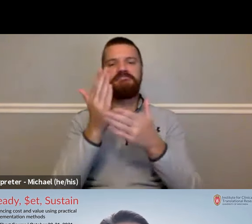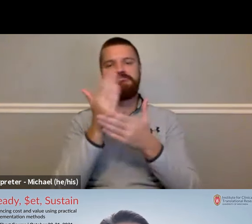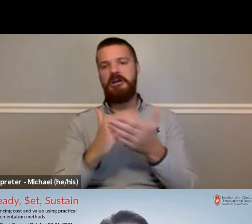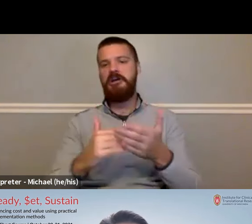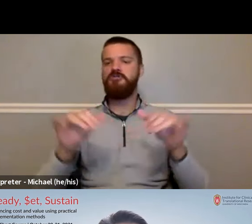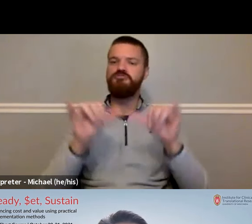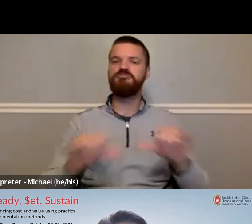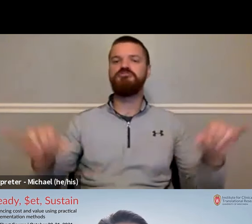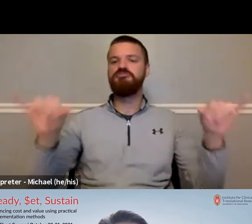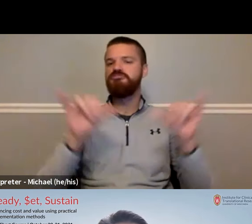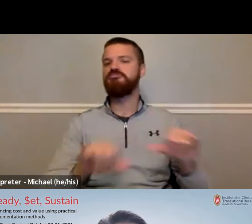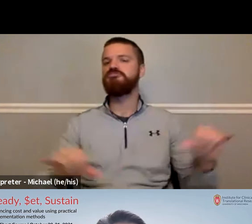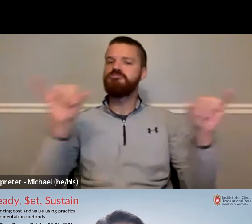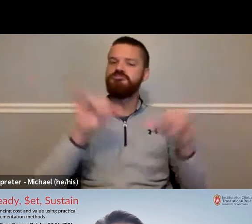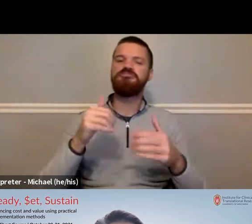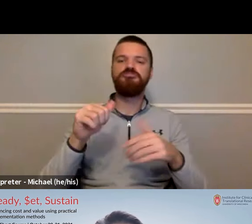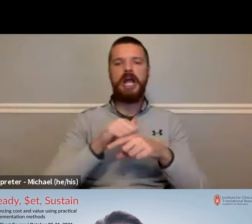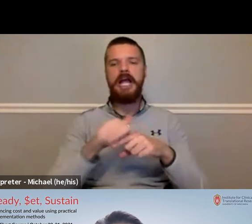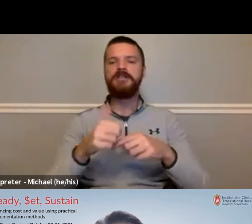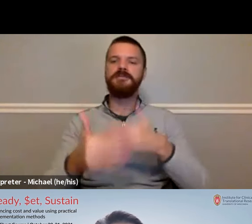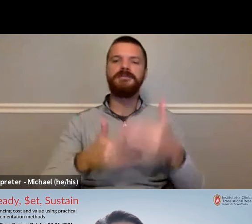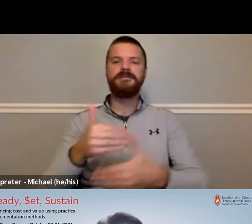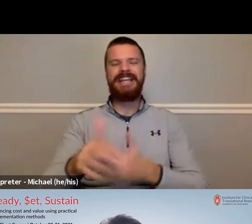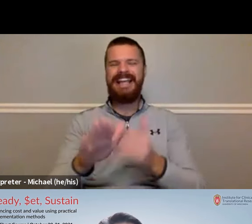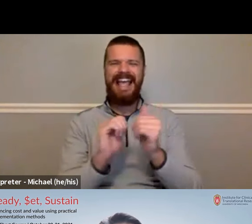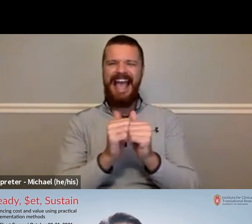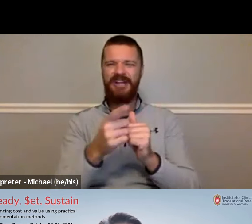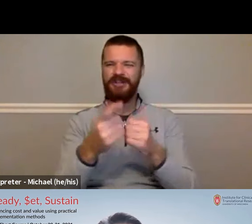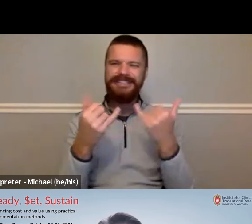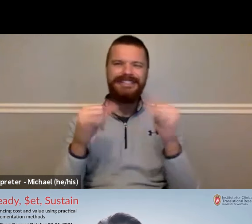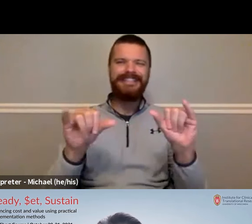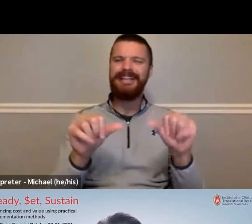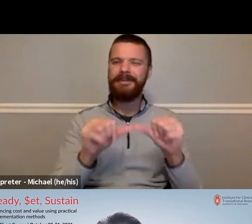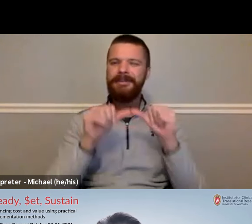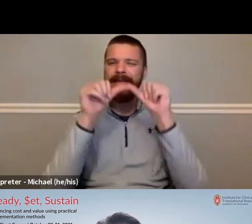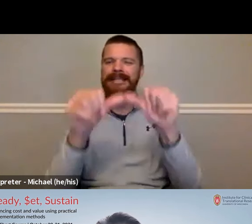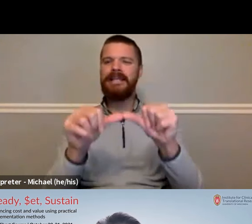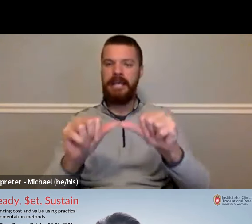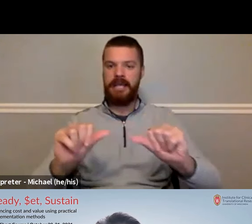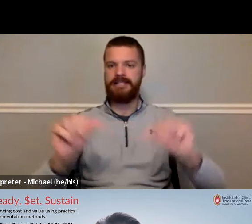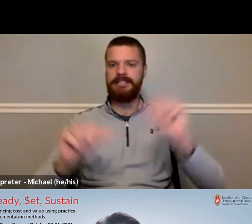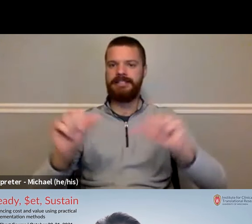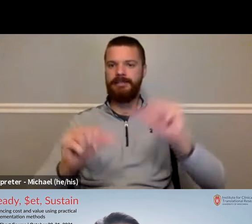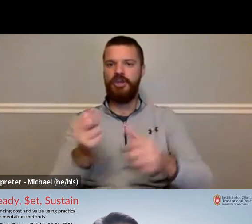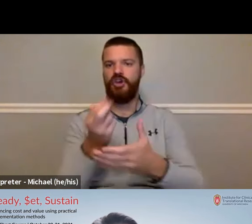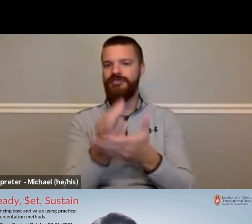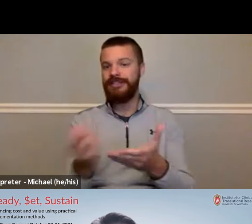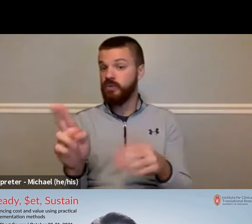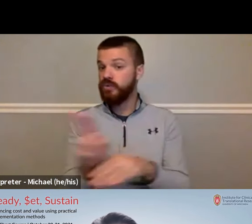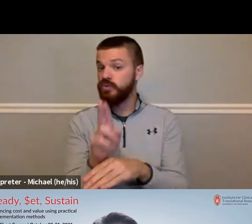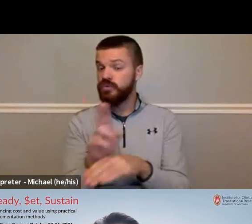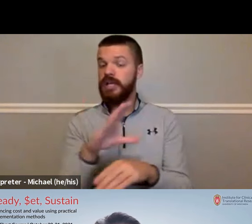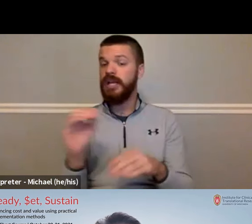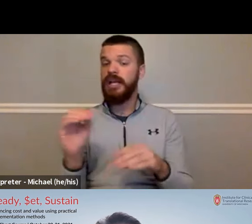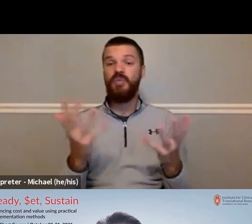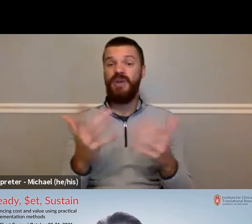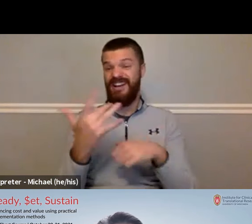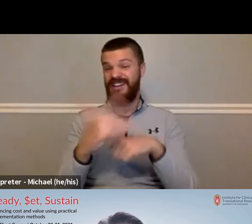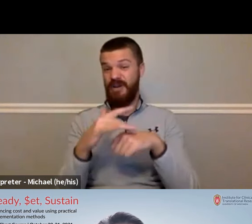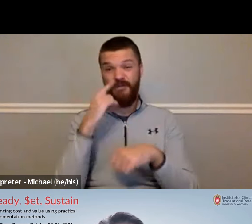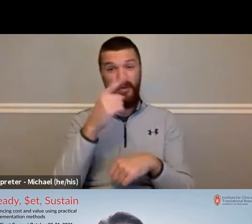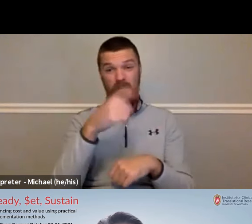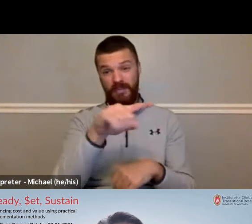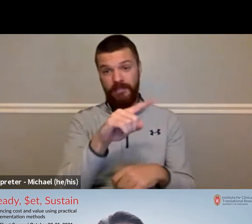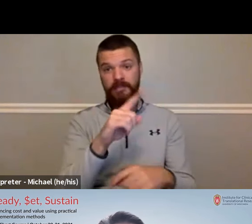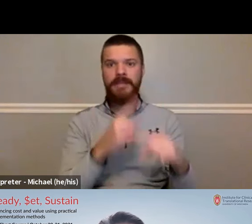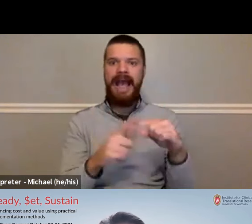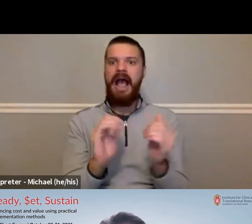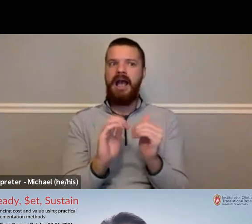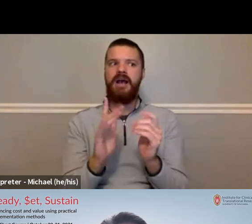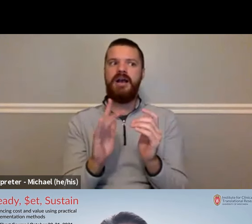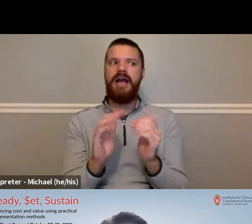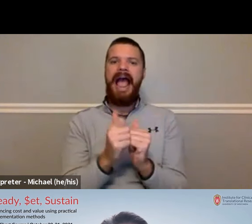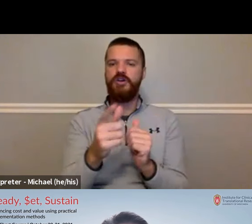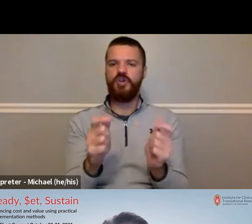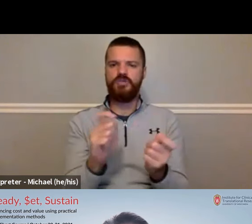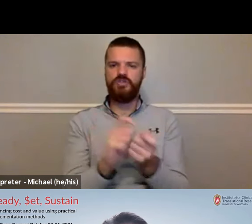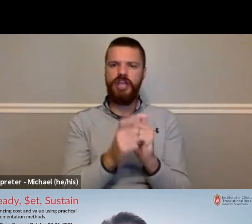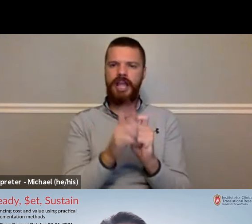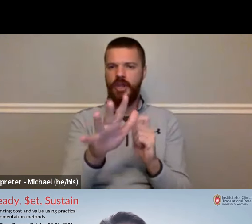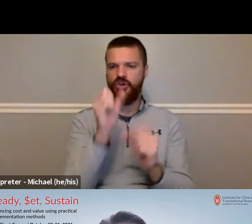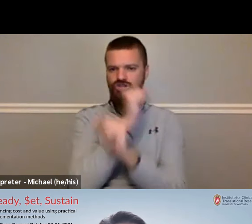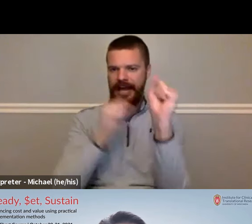Lisa Saldana (she/her/hers): bit of practice, how do you still maintain that assessment of resource use and what's available to them and then, how do you kind of adjust your strategies based off of what you find.